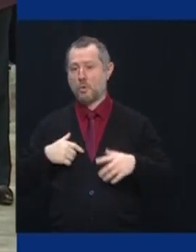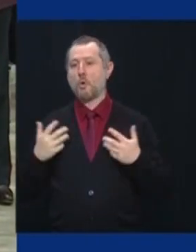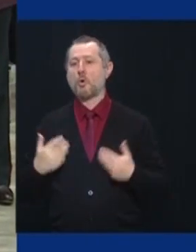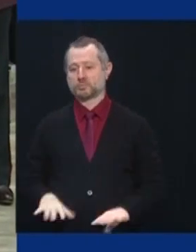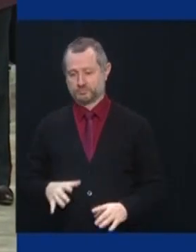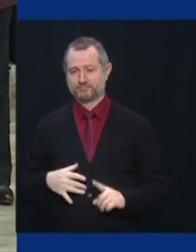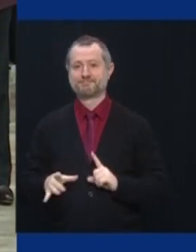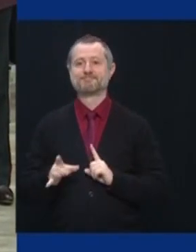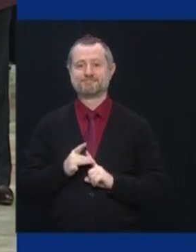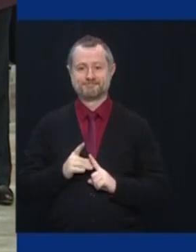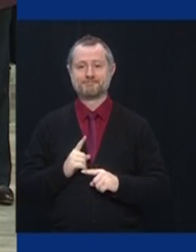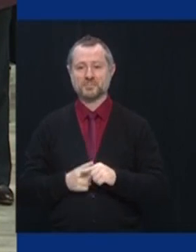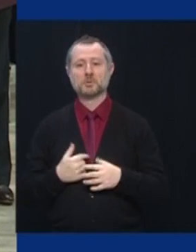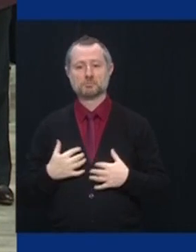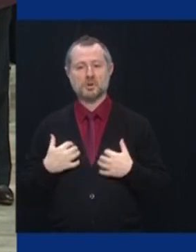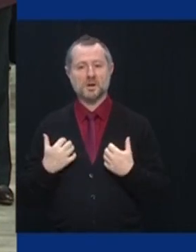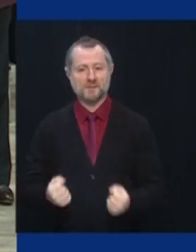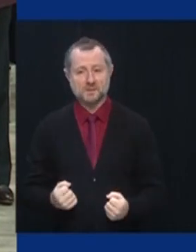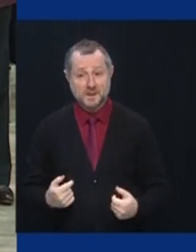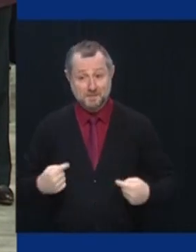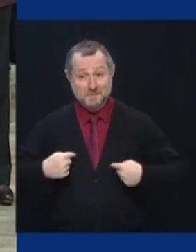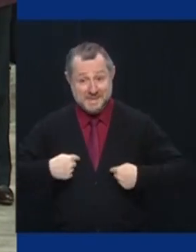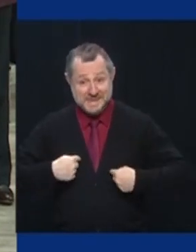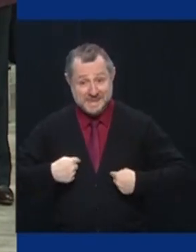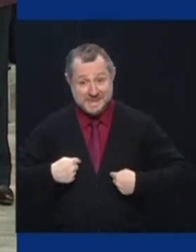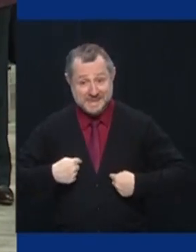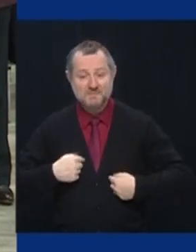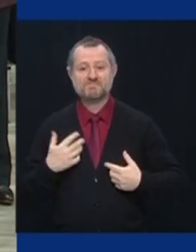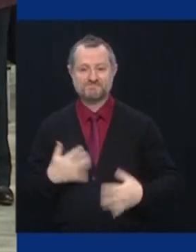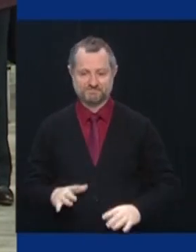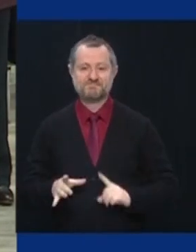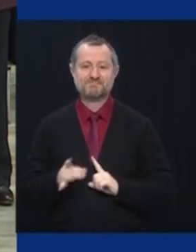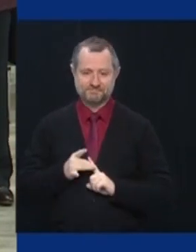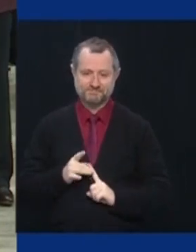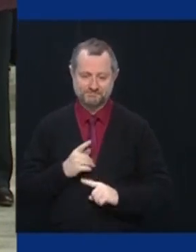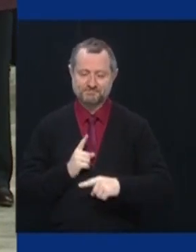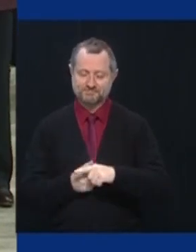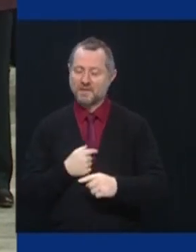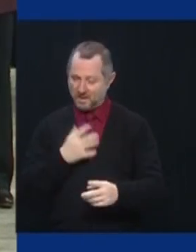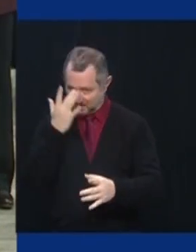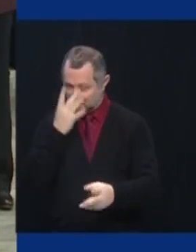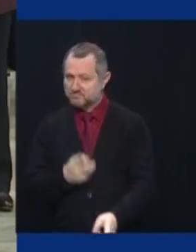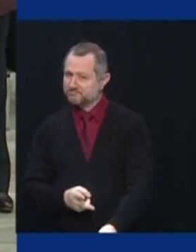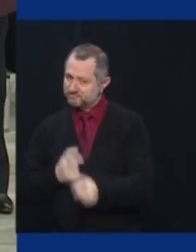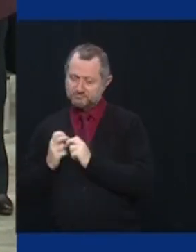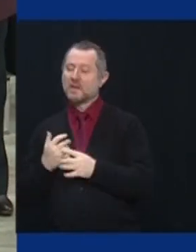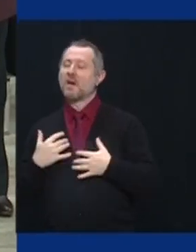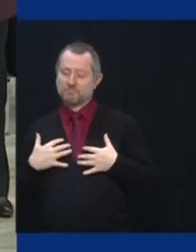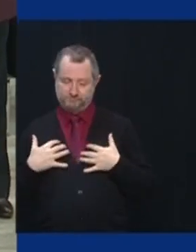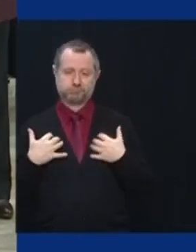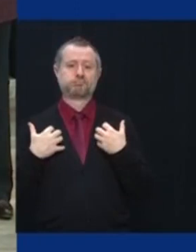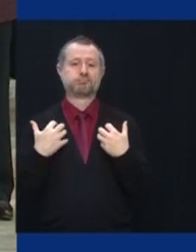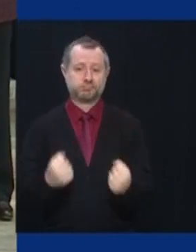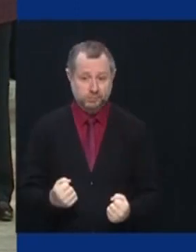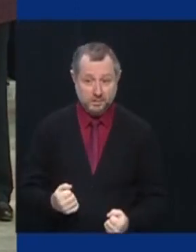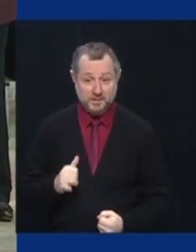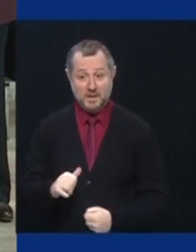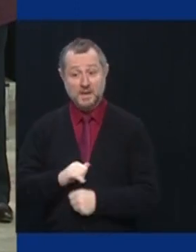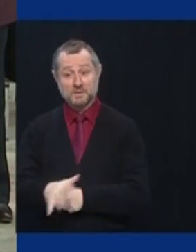THERE ARE THOSE OF US THAT MAY BE STANDING HERE WHO SURVIVED COVID. YOU'RE LOOKING AT A COVID SURVIVOR.